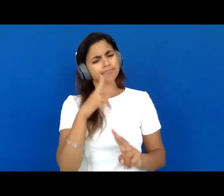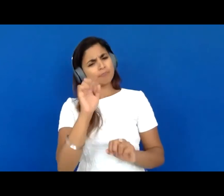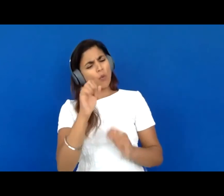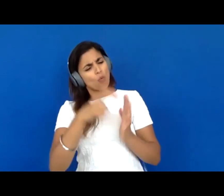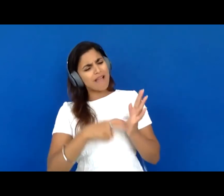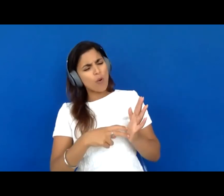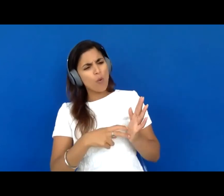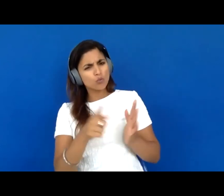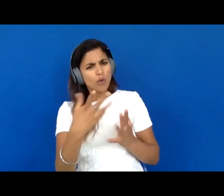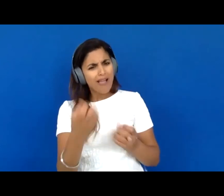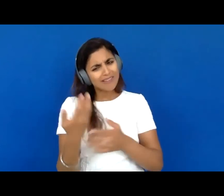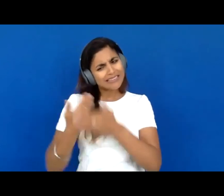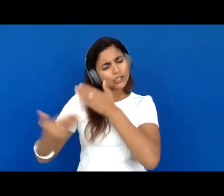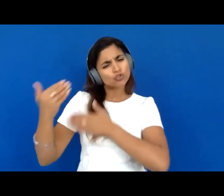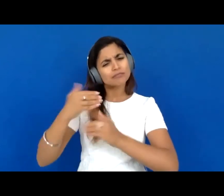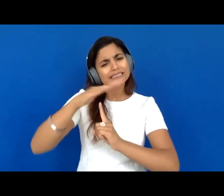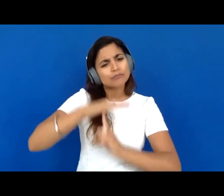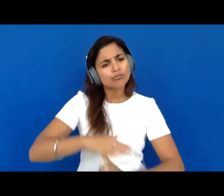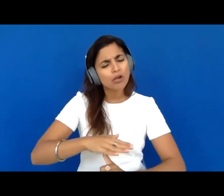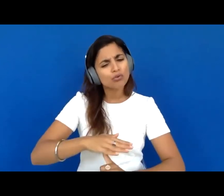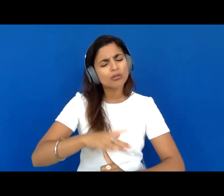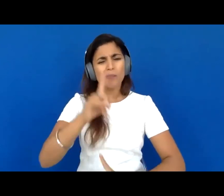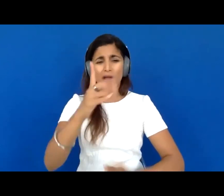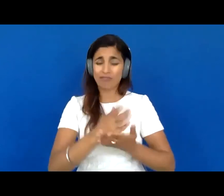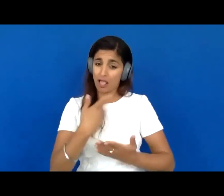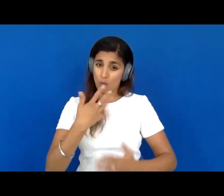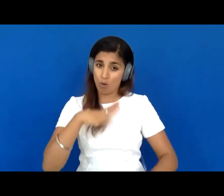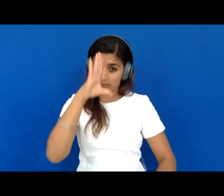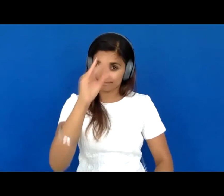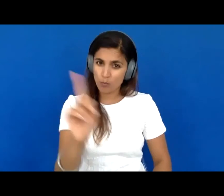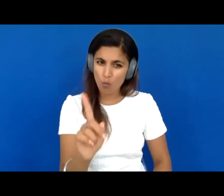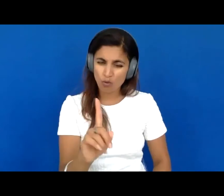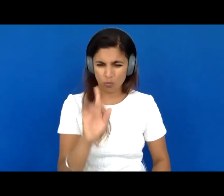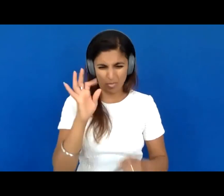depression but what I want to tell you is what is the point of all this doctors